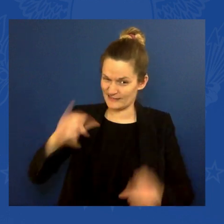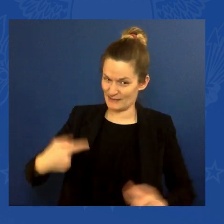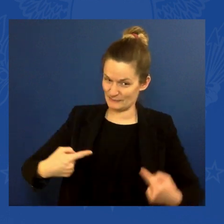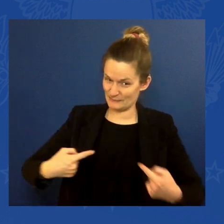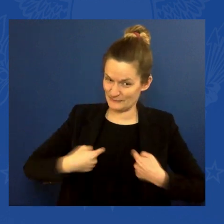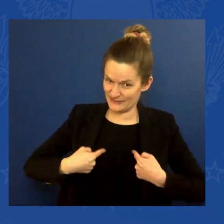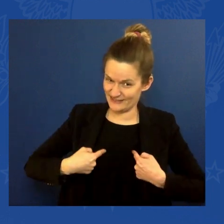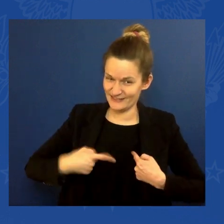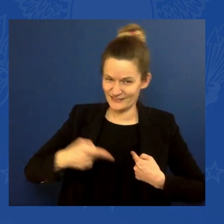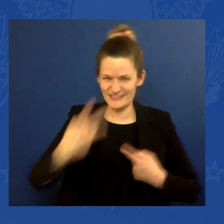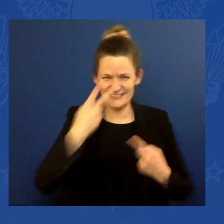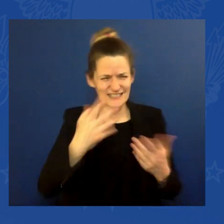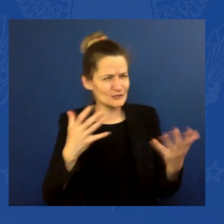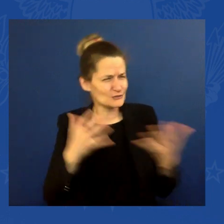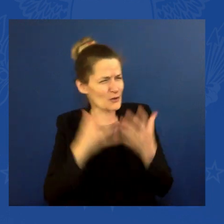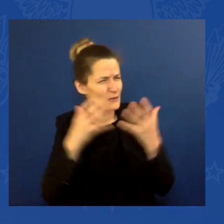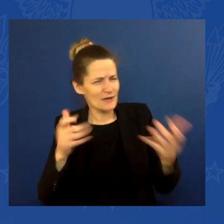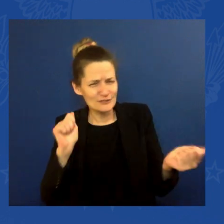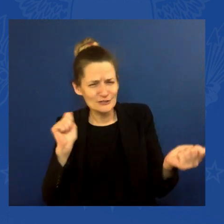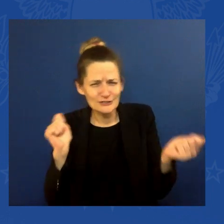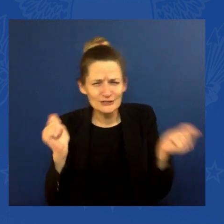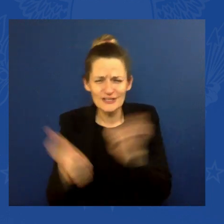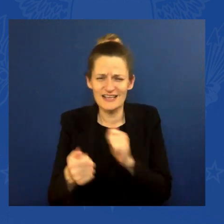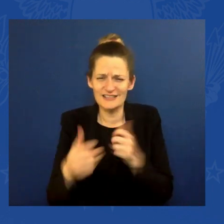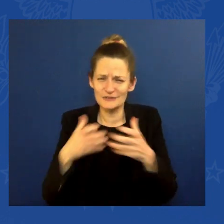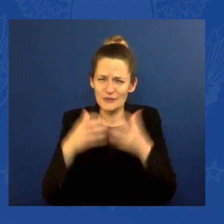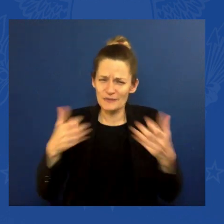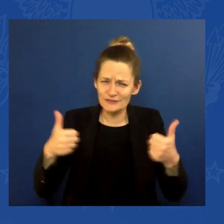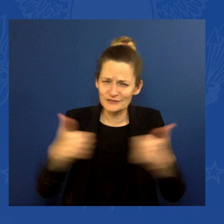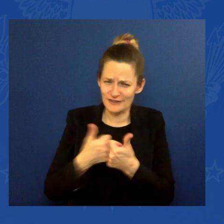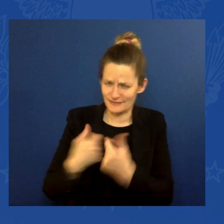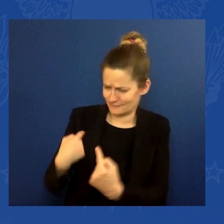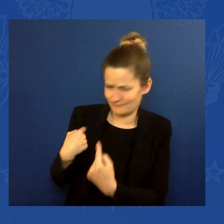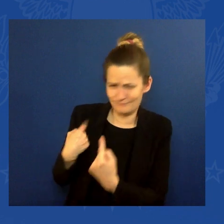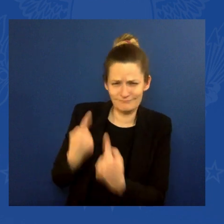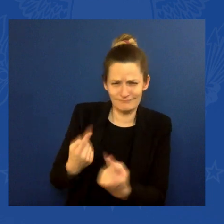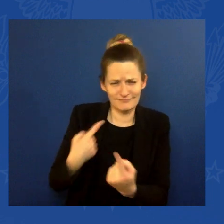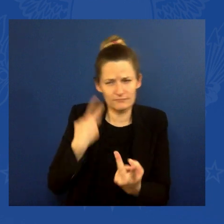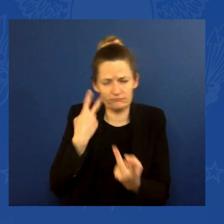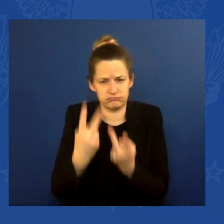A once-in-a-century pandemic. An economic unease and anxiety.